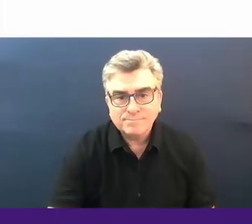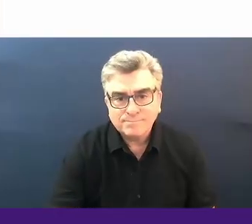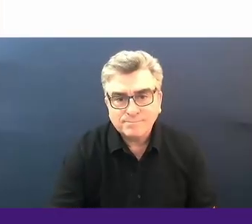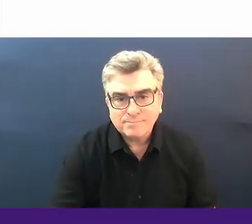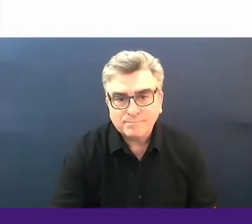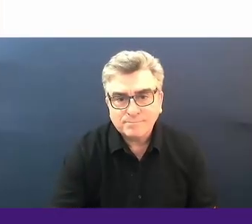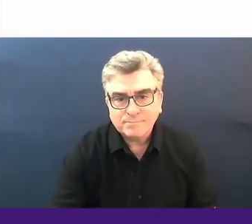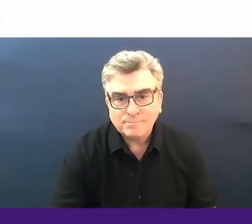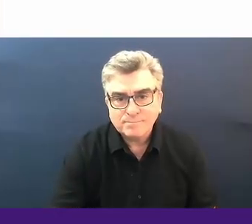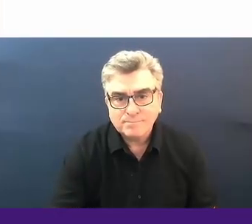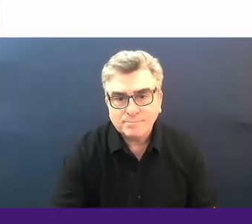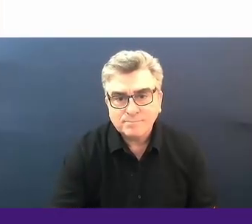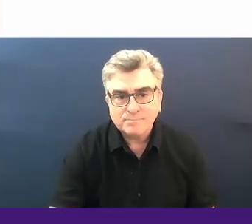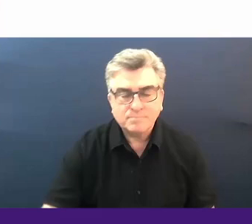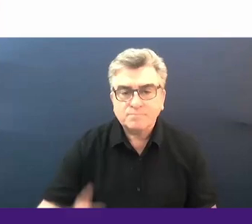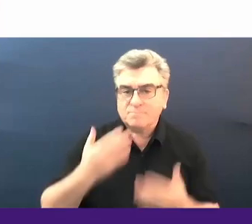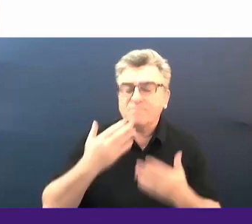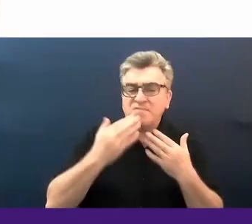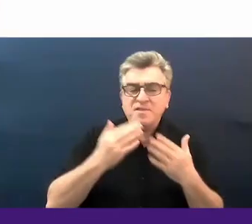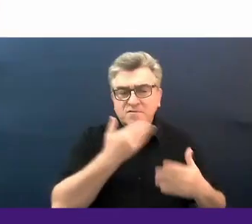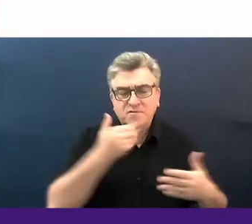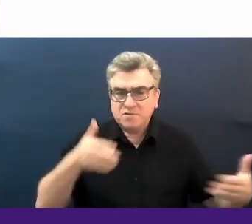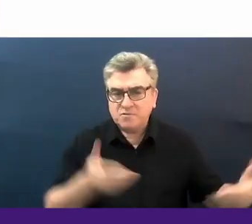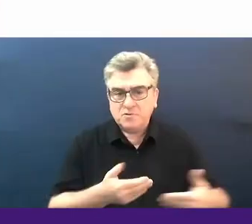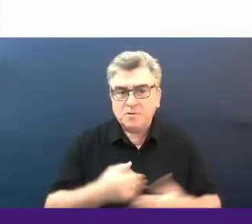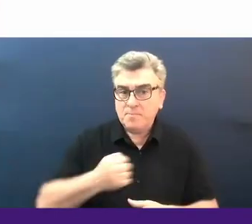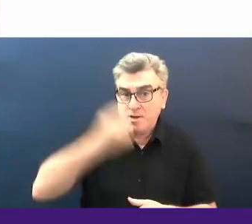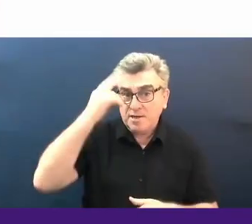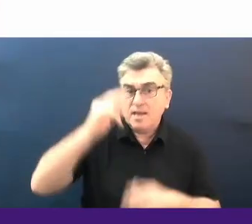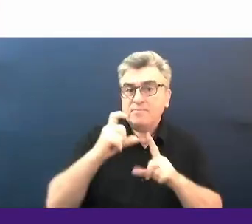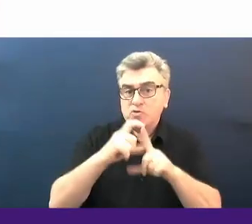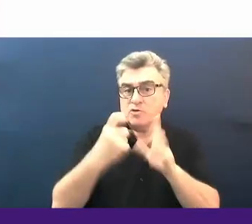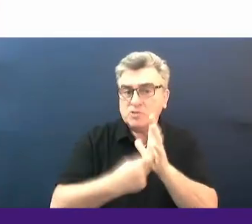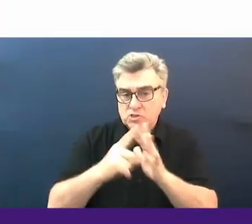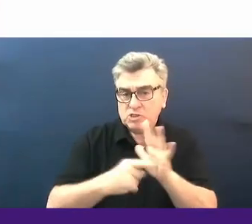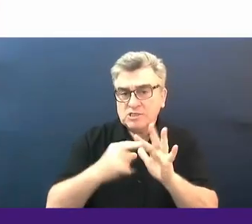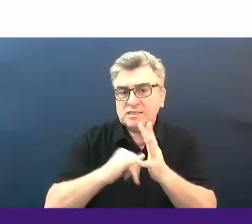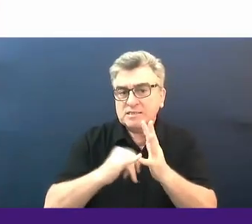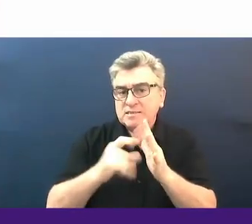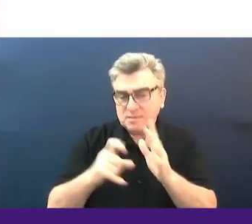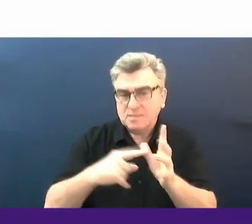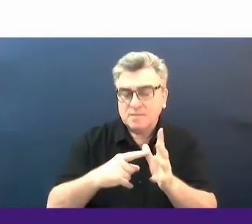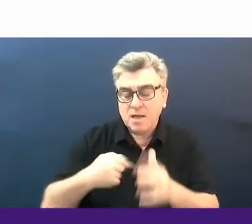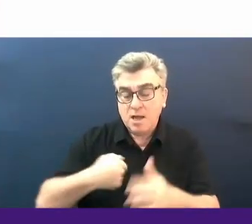name is Jess Smith. I'm a GP and rehab physician from South Australia, and I've been asked to